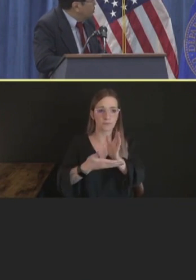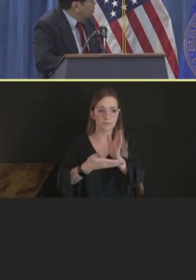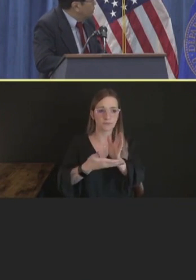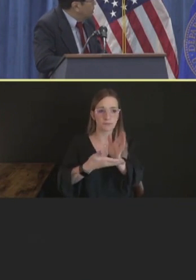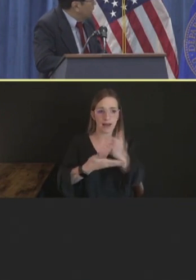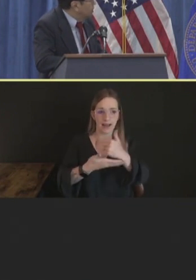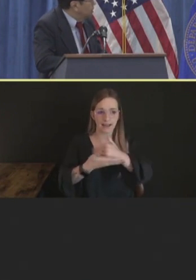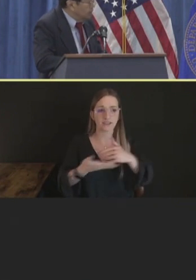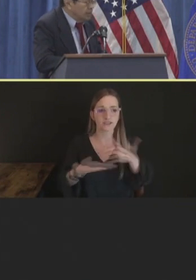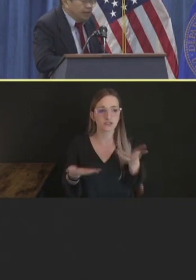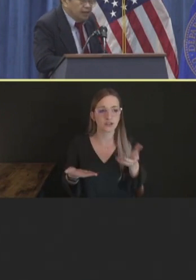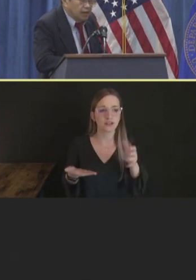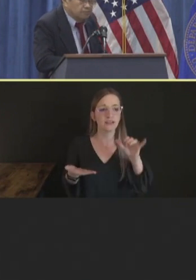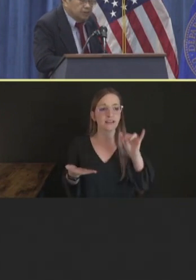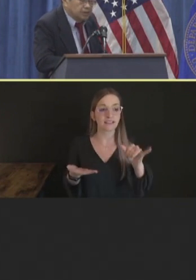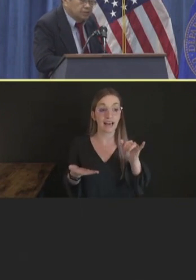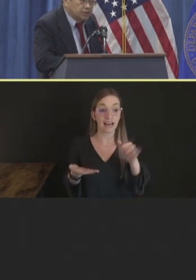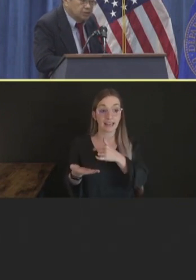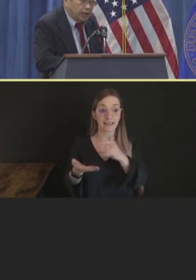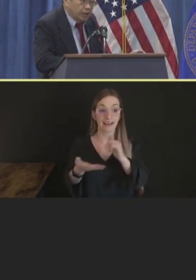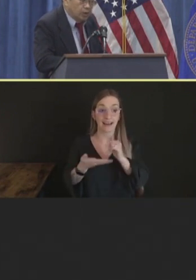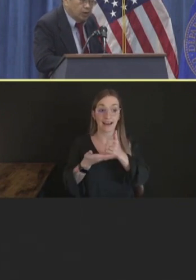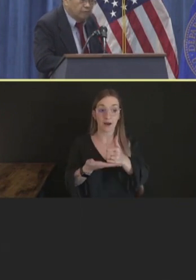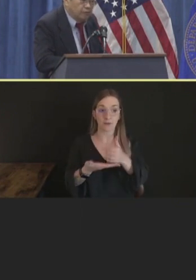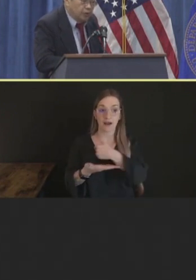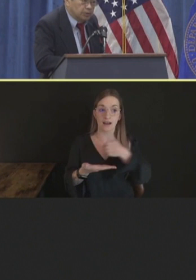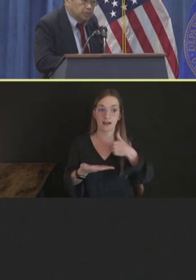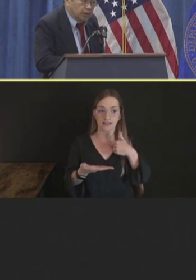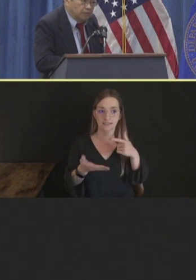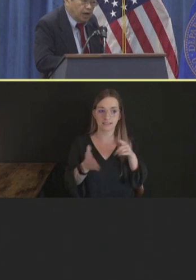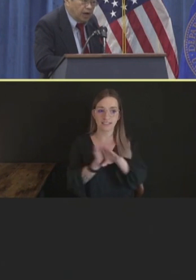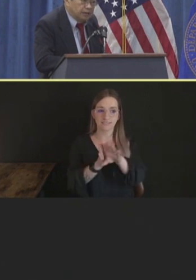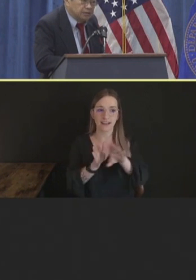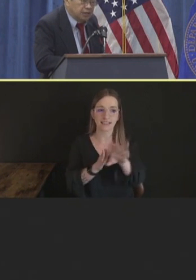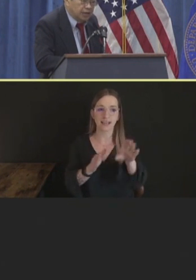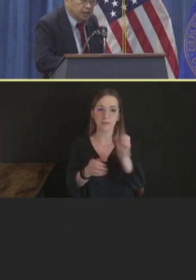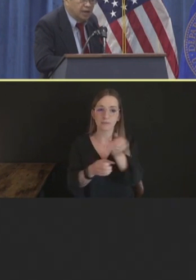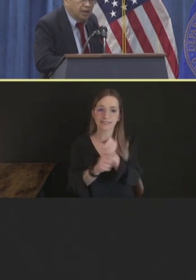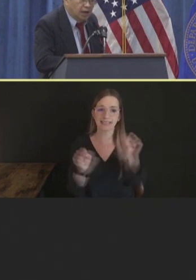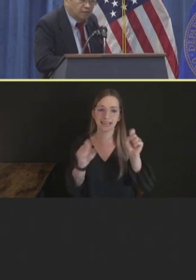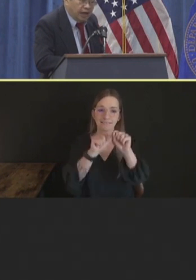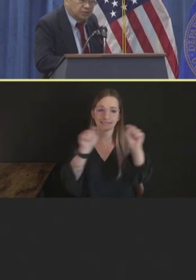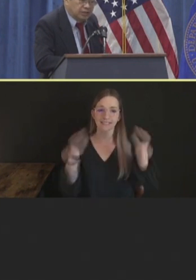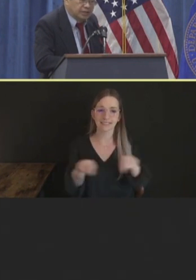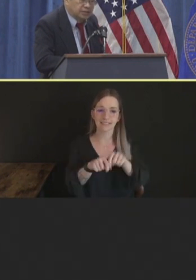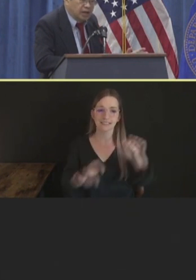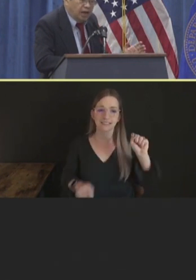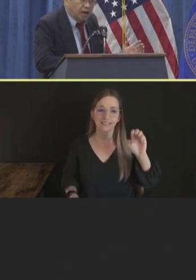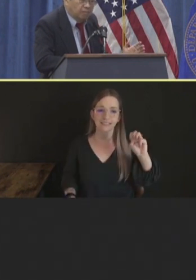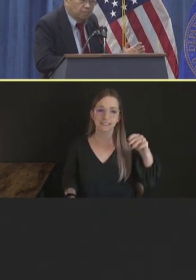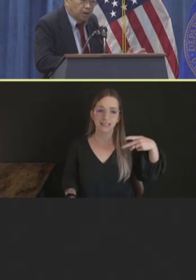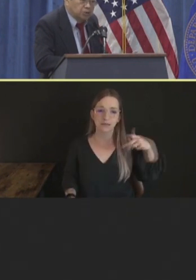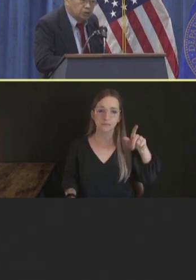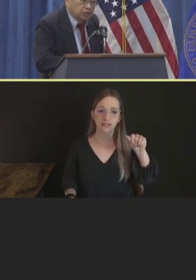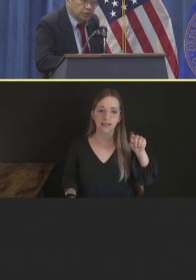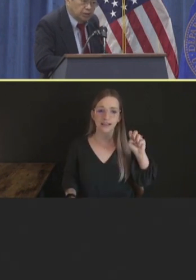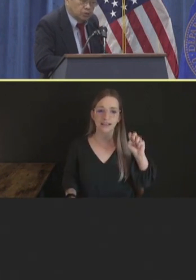We realized that in this era of very kind of high-tech vaccines, much of the literature